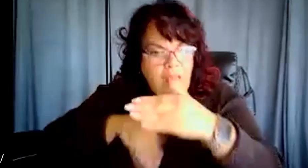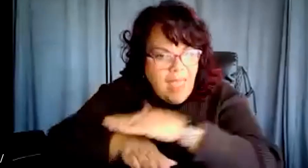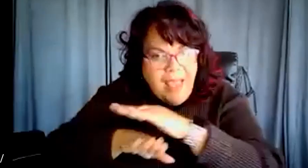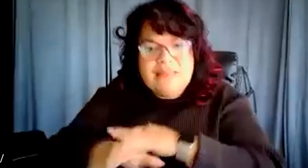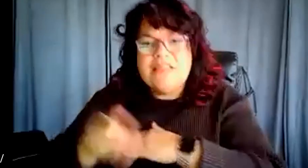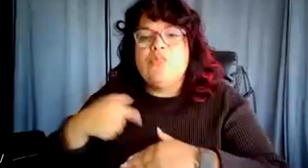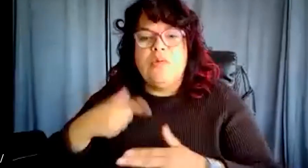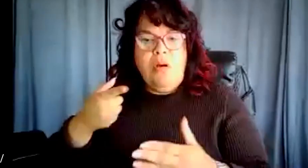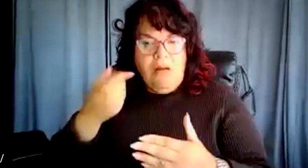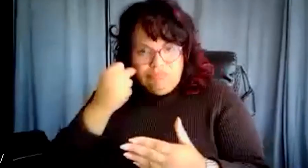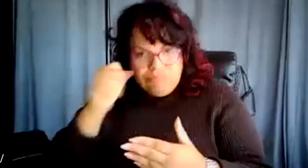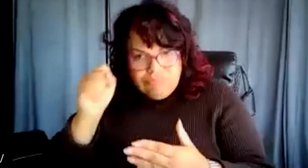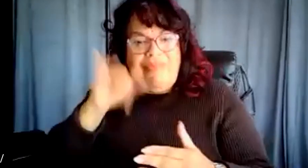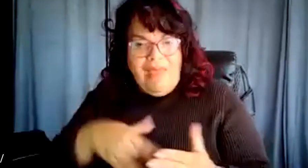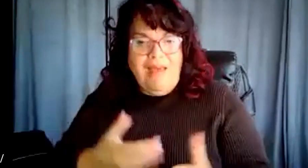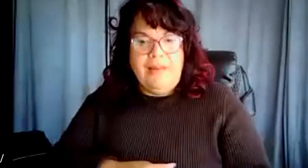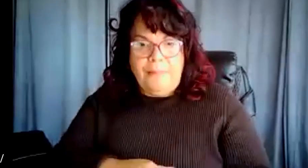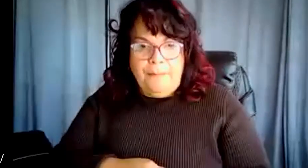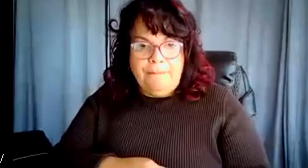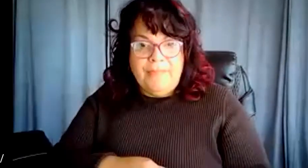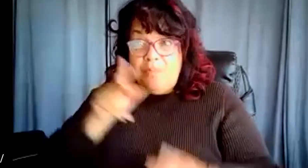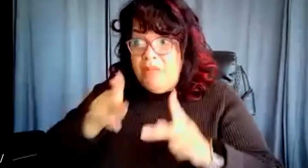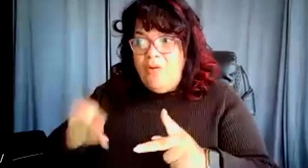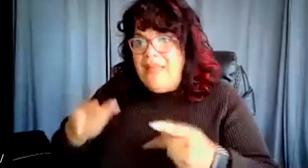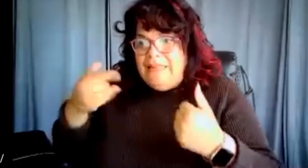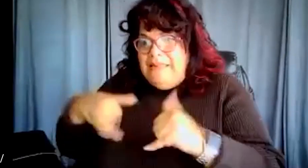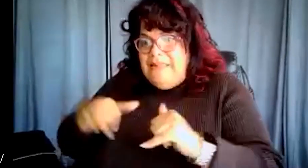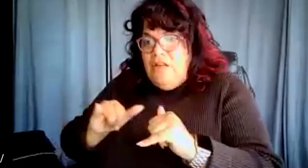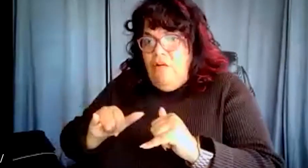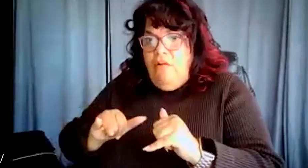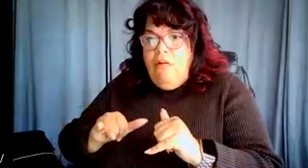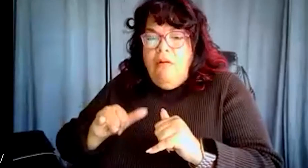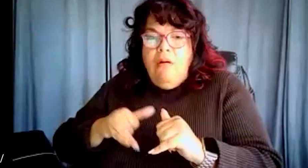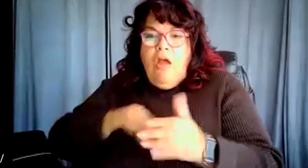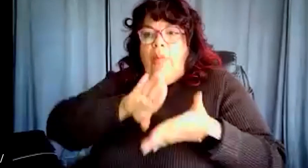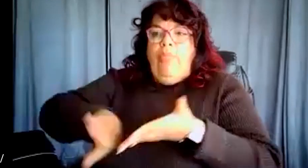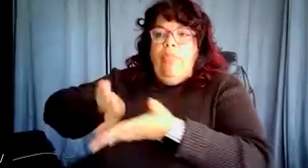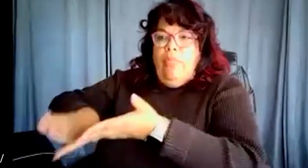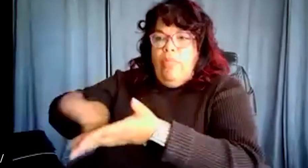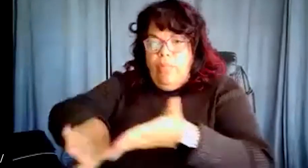Those are things that people have still not been afforded, but to different degrees, right.